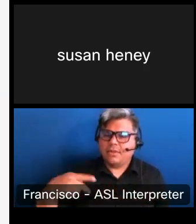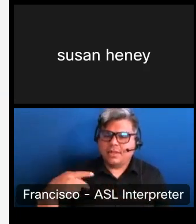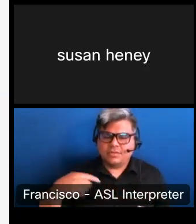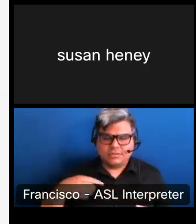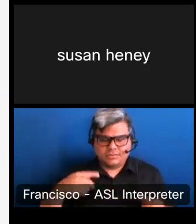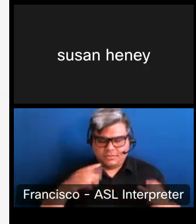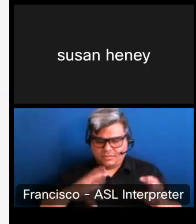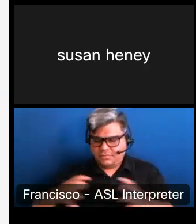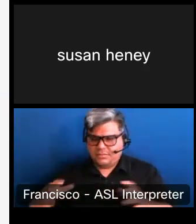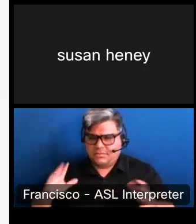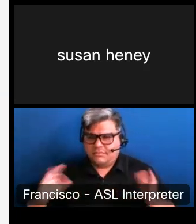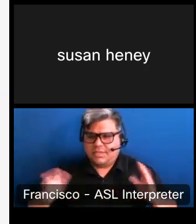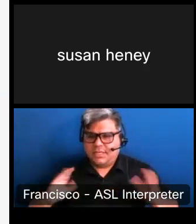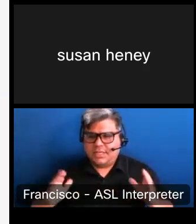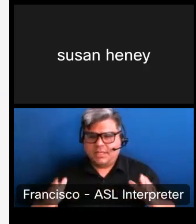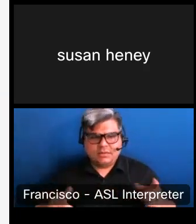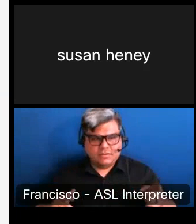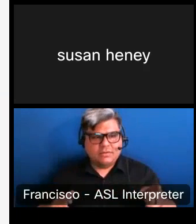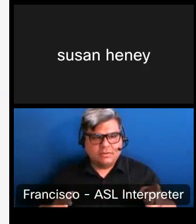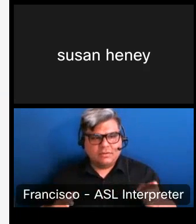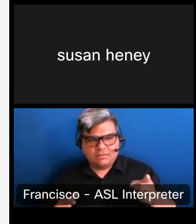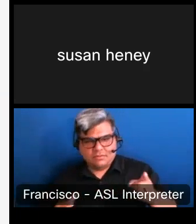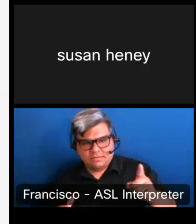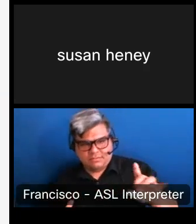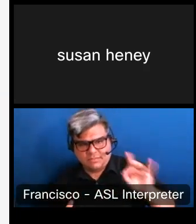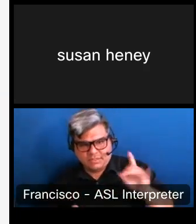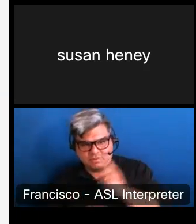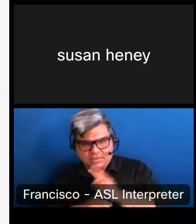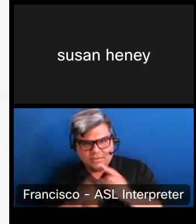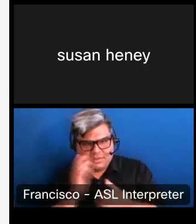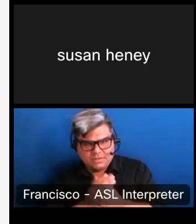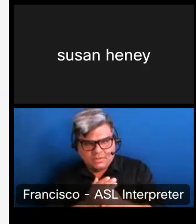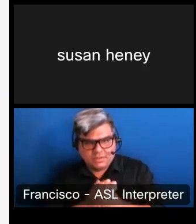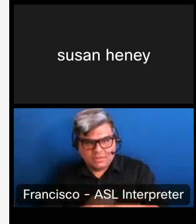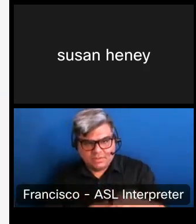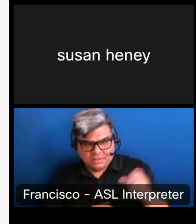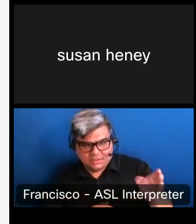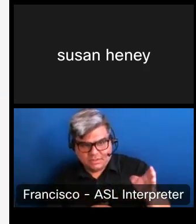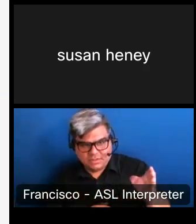select the Black or African American folder. I'm going to select Black or African American alone,